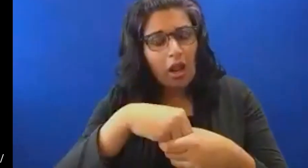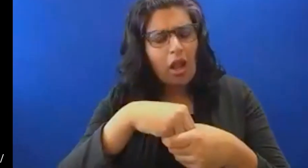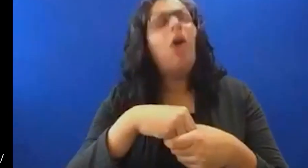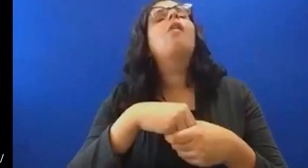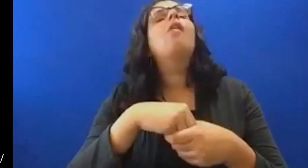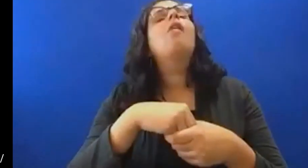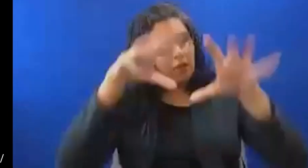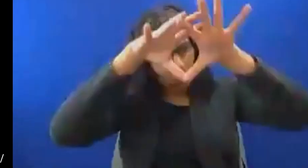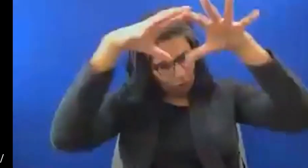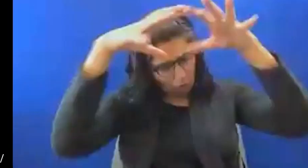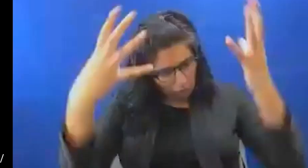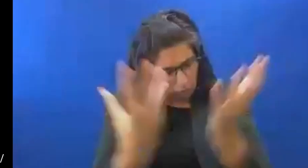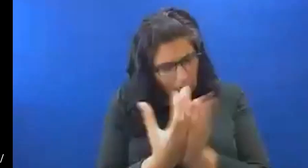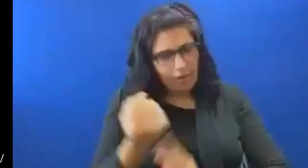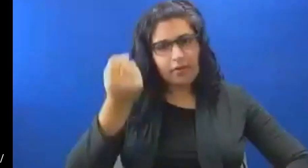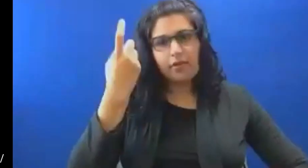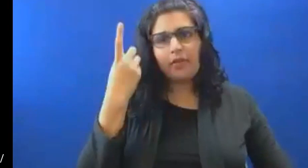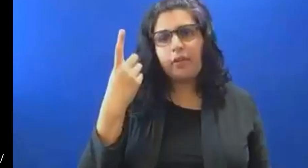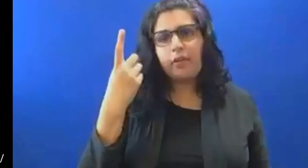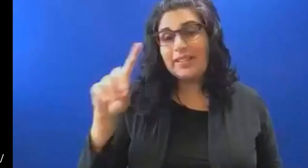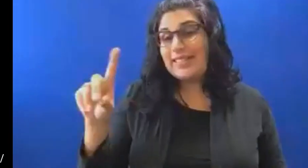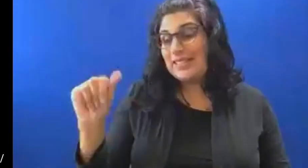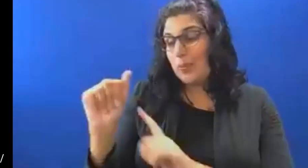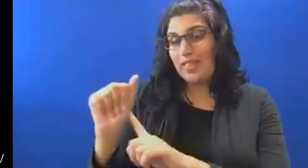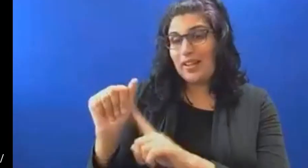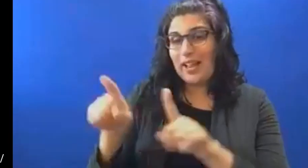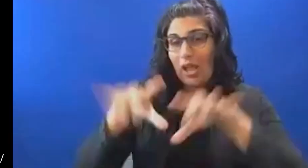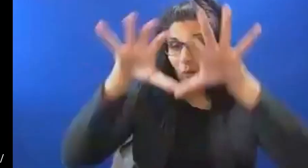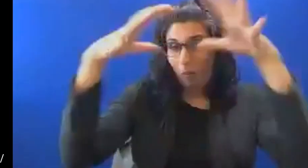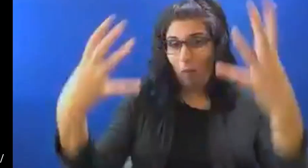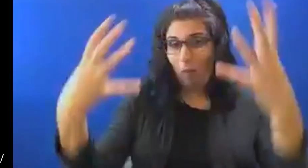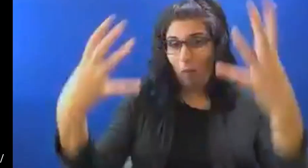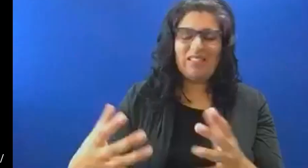why disability as a whole is so stigmatized and stereotyped in our world.